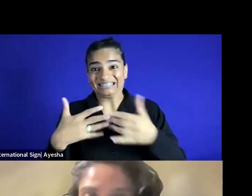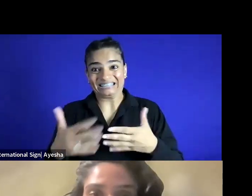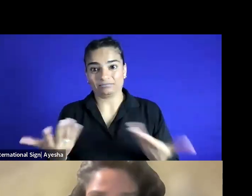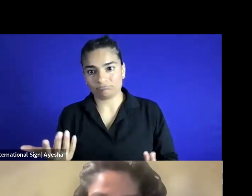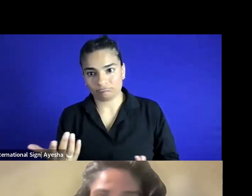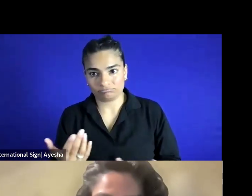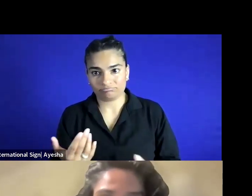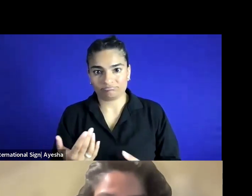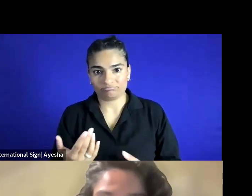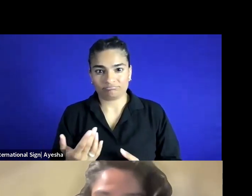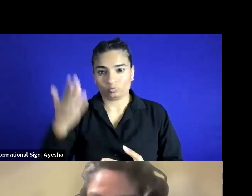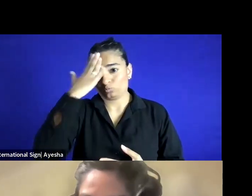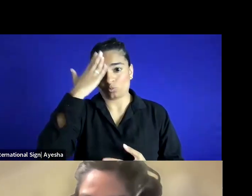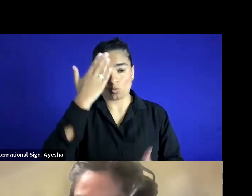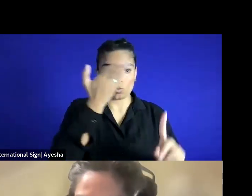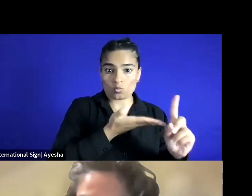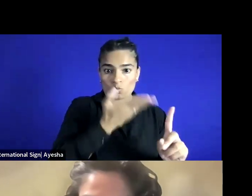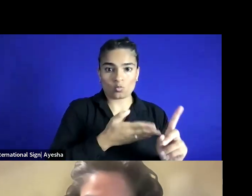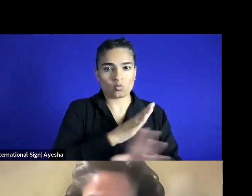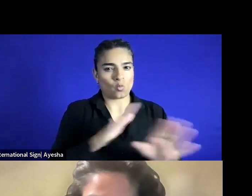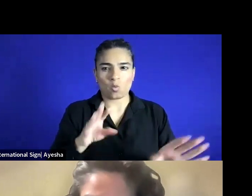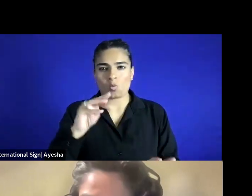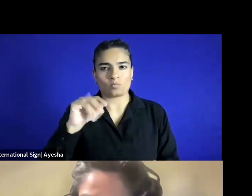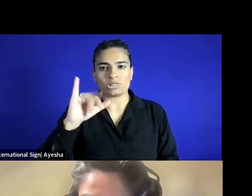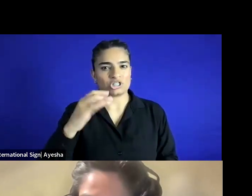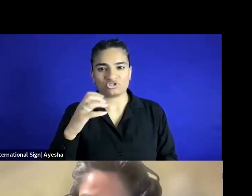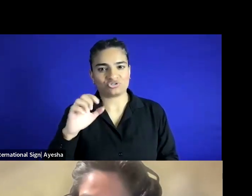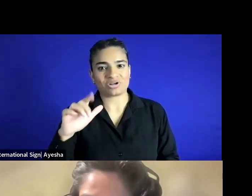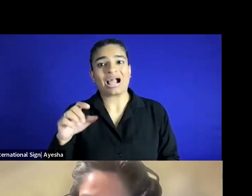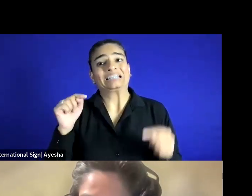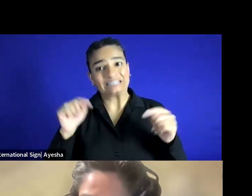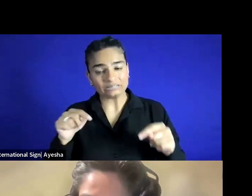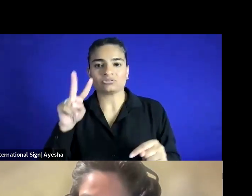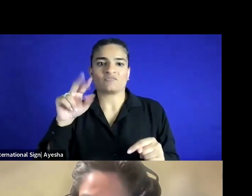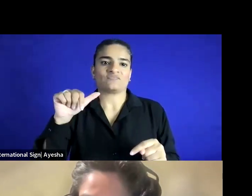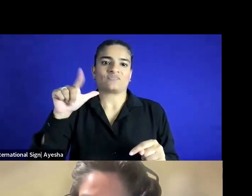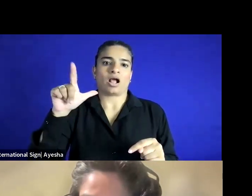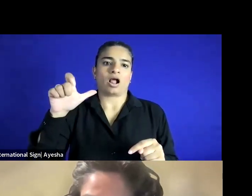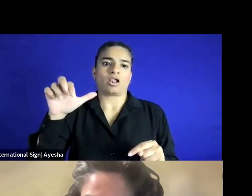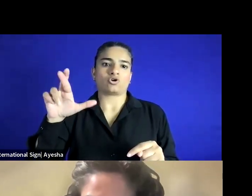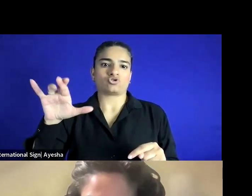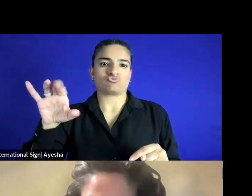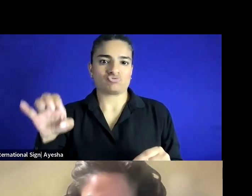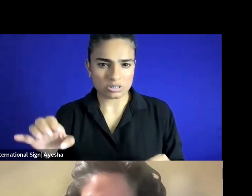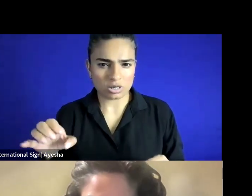the participants are confident in using the app while still maintaining their. Yeah, their identity and their privacy.